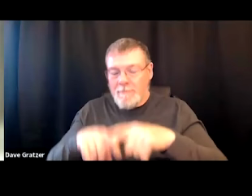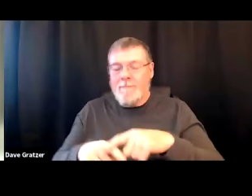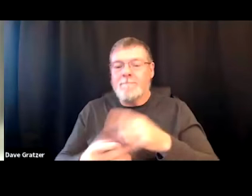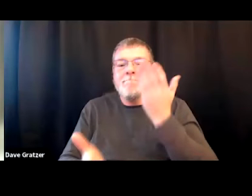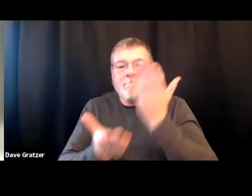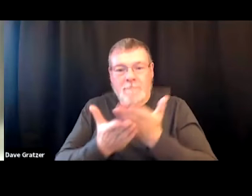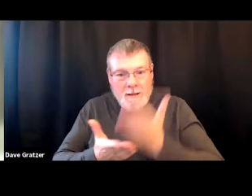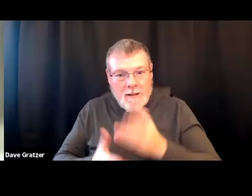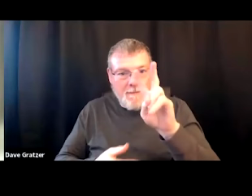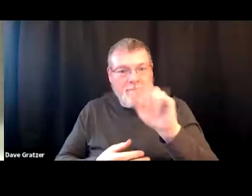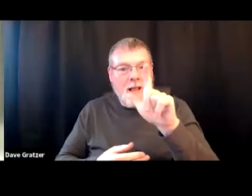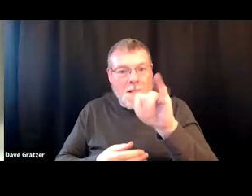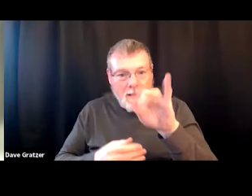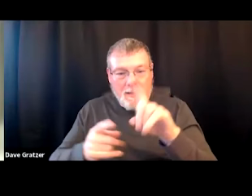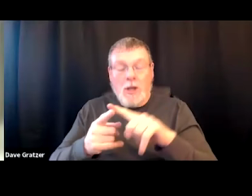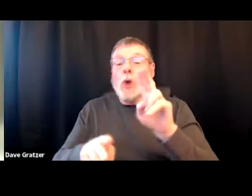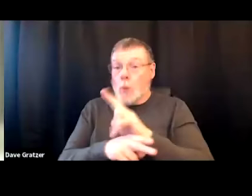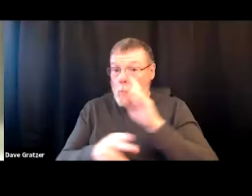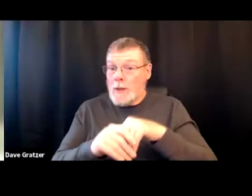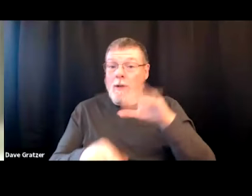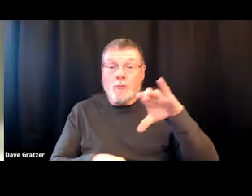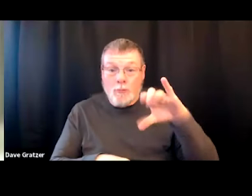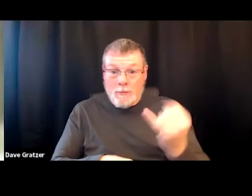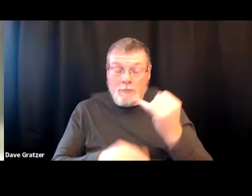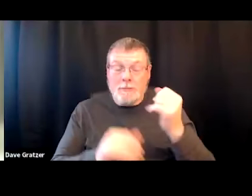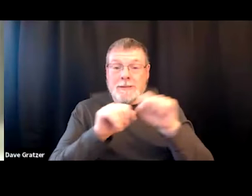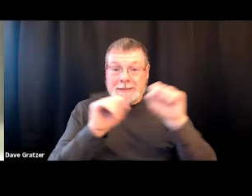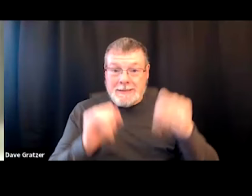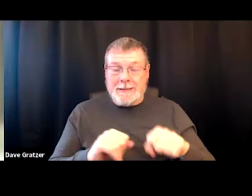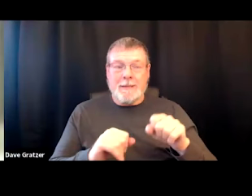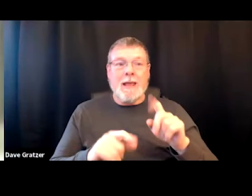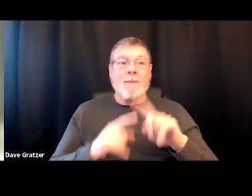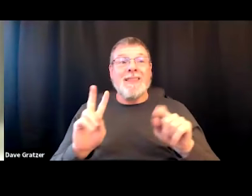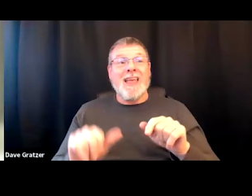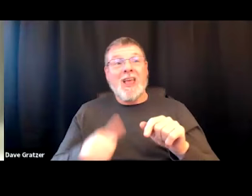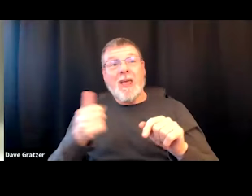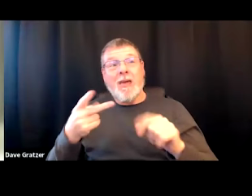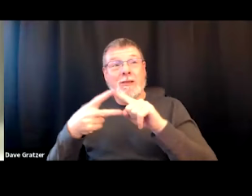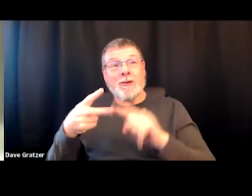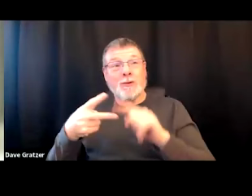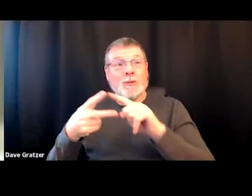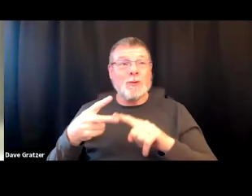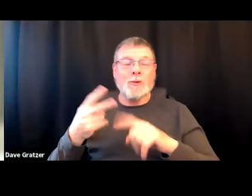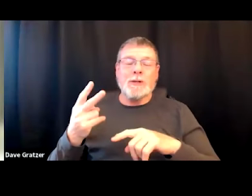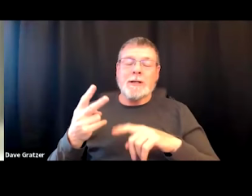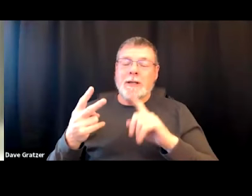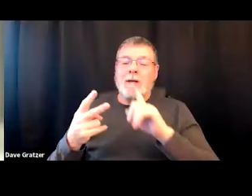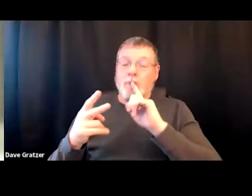including use in the criminal justice system. These other two instruments are also really important and useful.